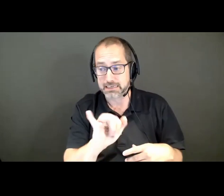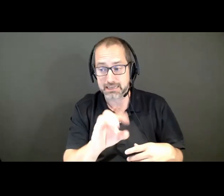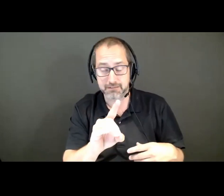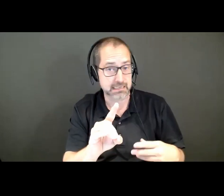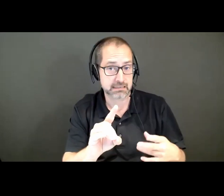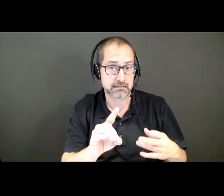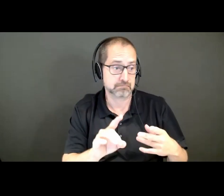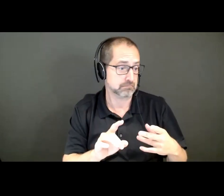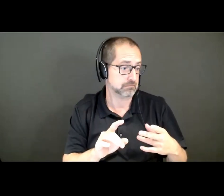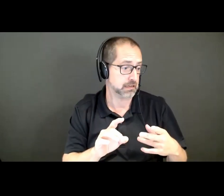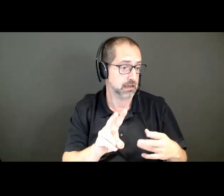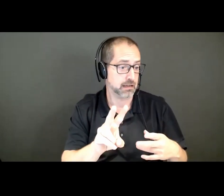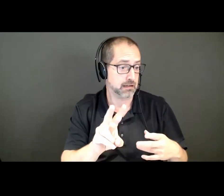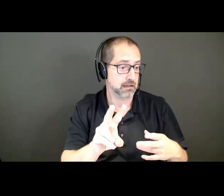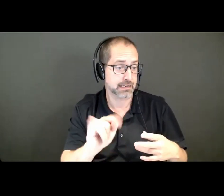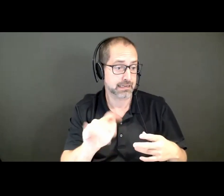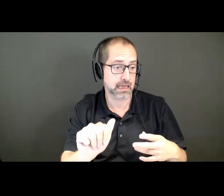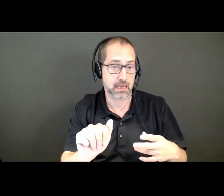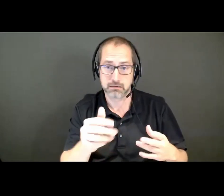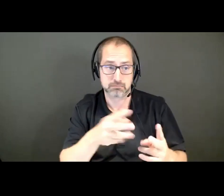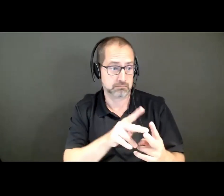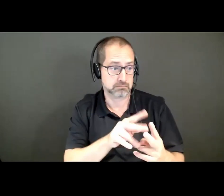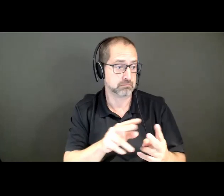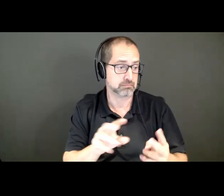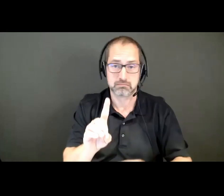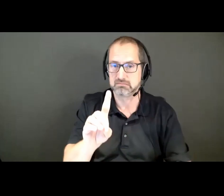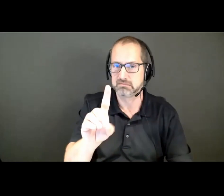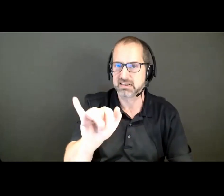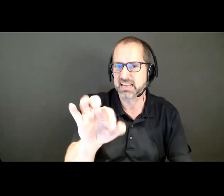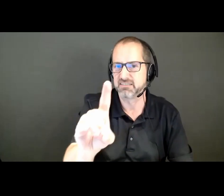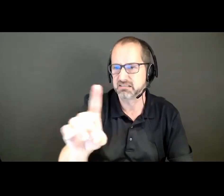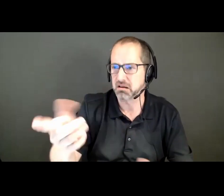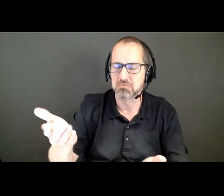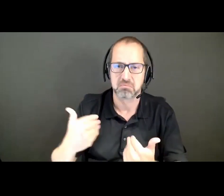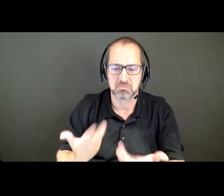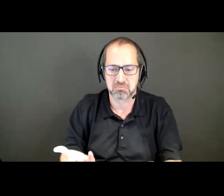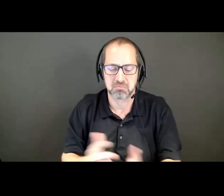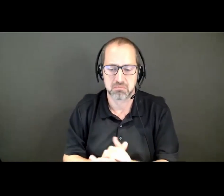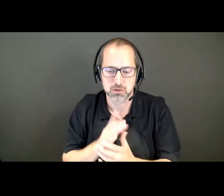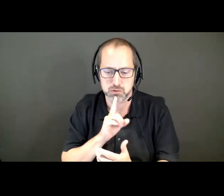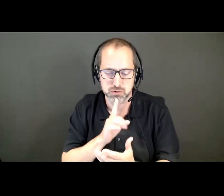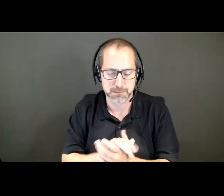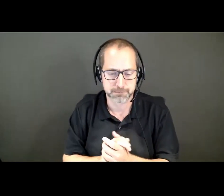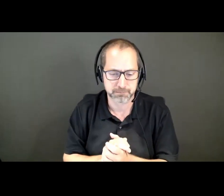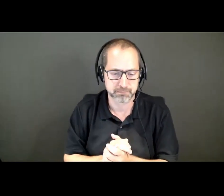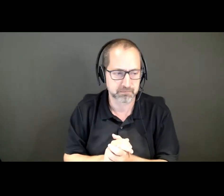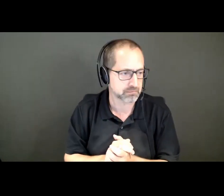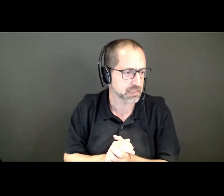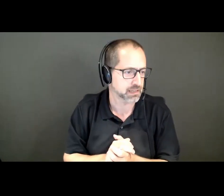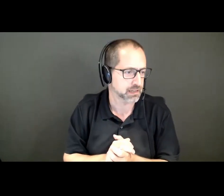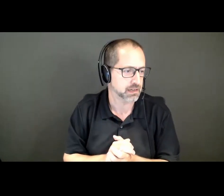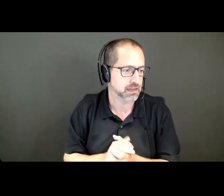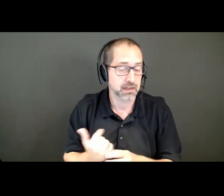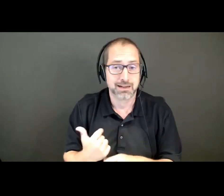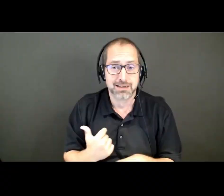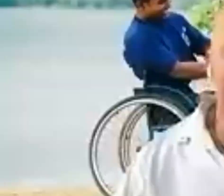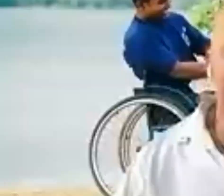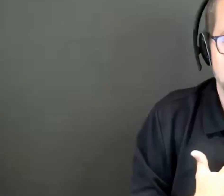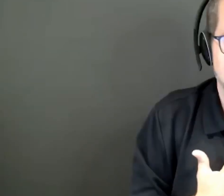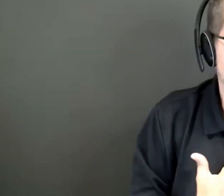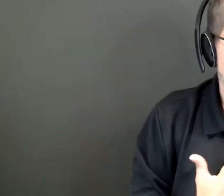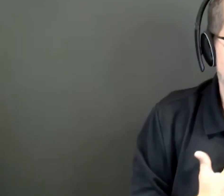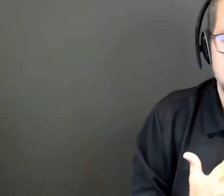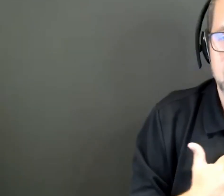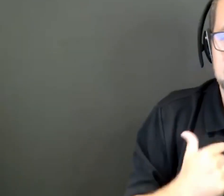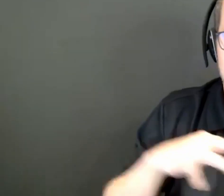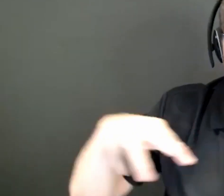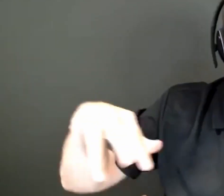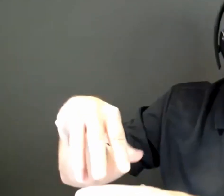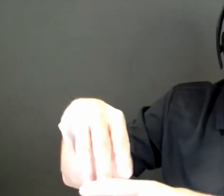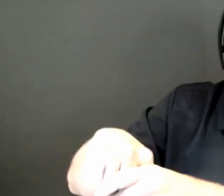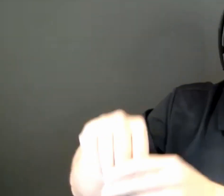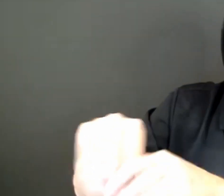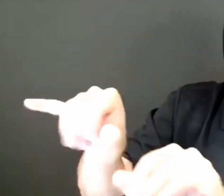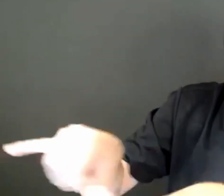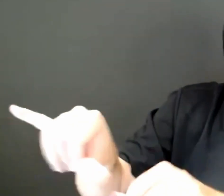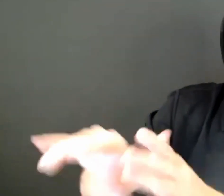Yeah. Sure. I’ve just been – I'm part of the Standards Development Group for